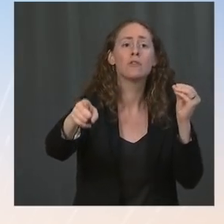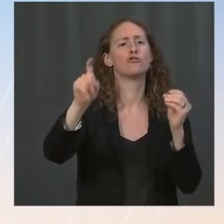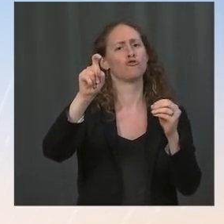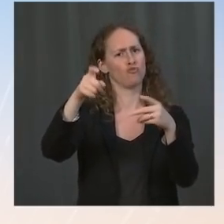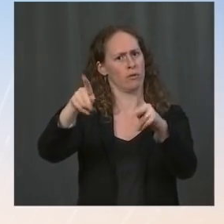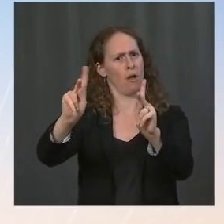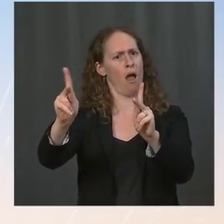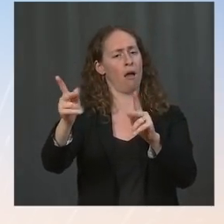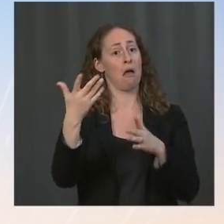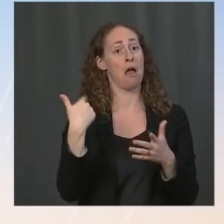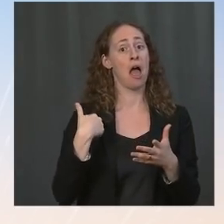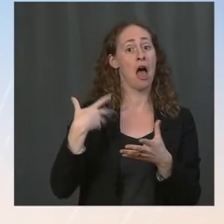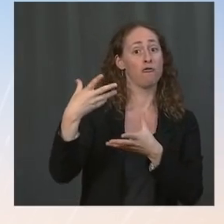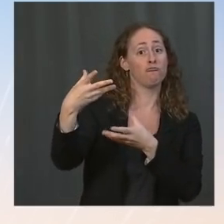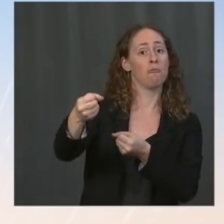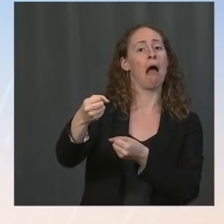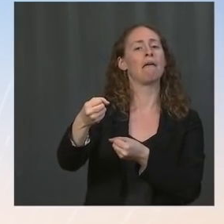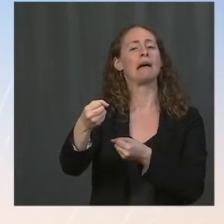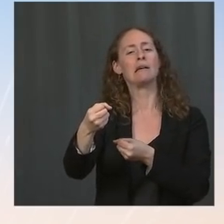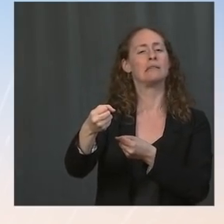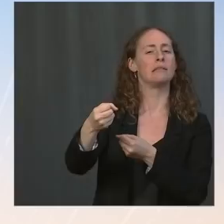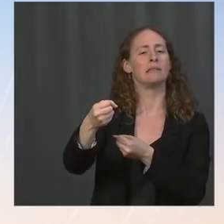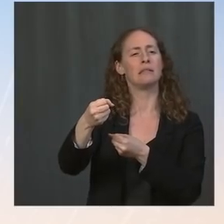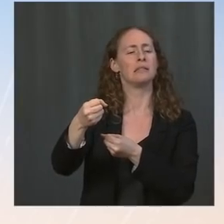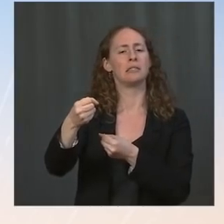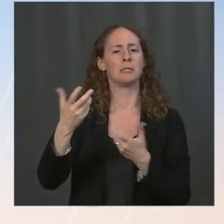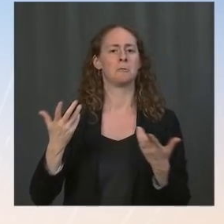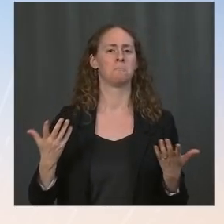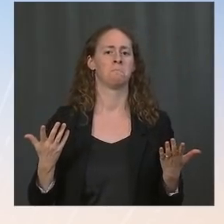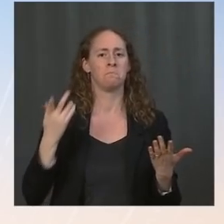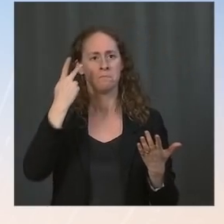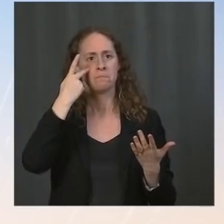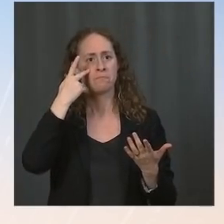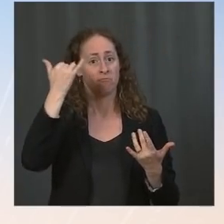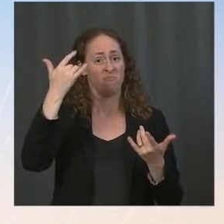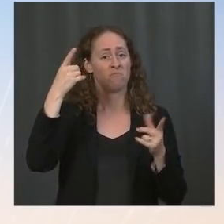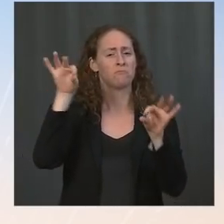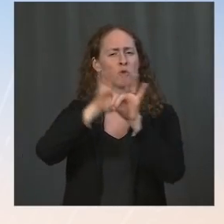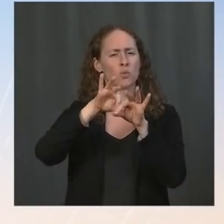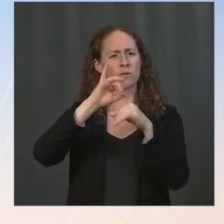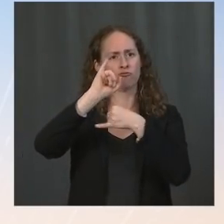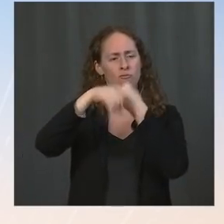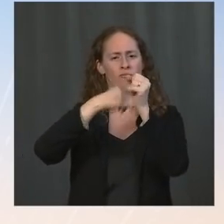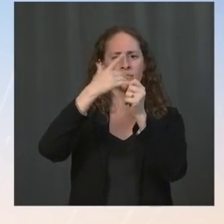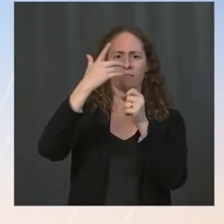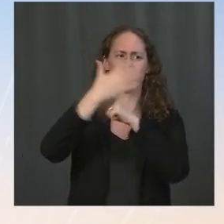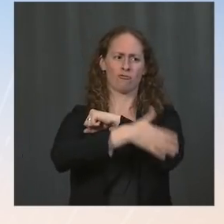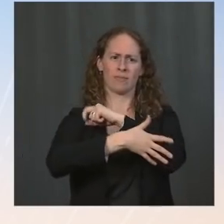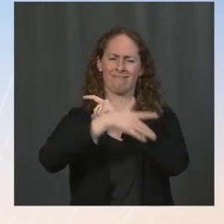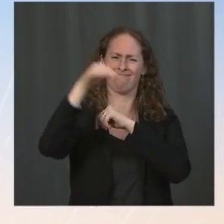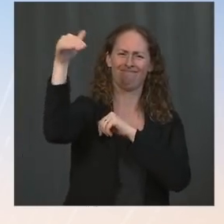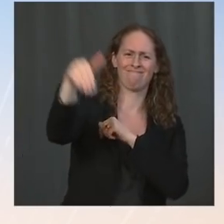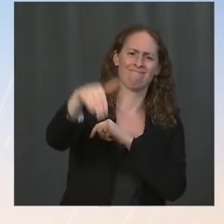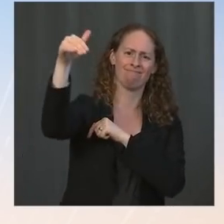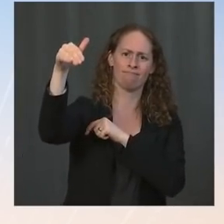but there is an enormous amount of international leverage that we will continue to work in a coordinated way with our partners around the world.